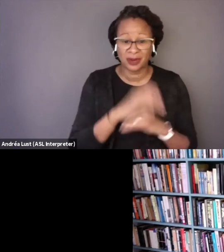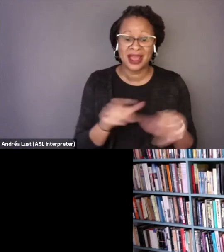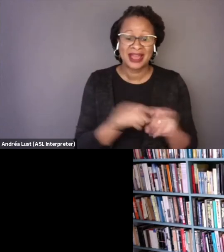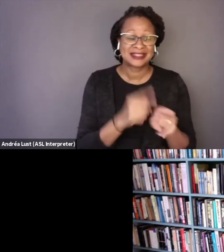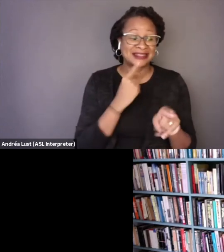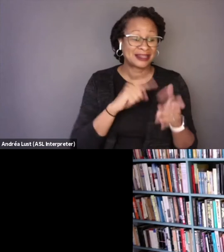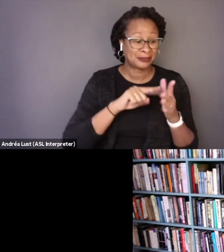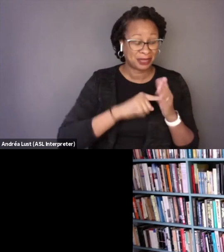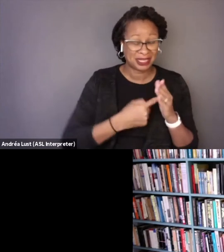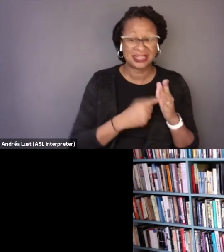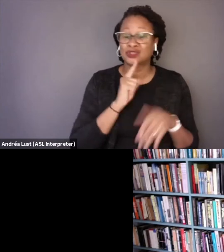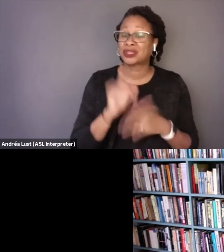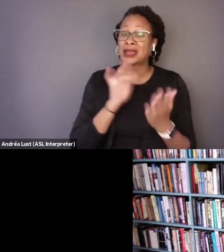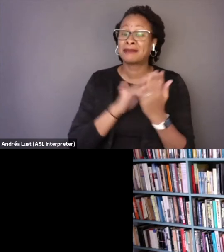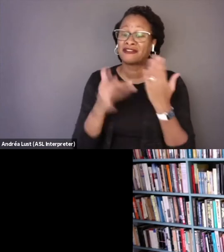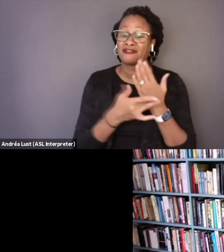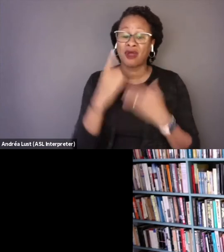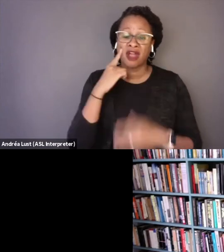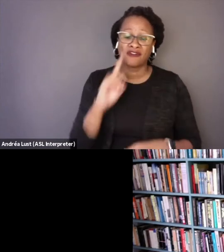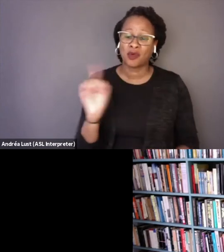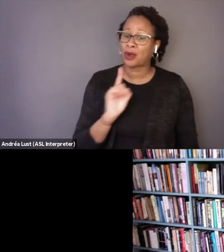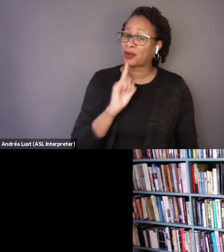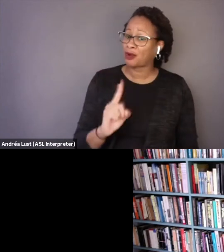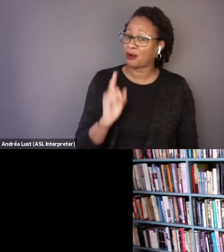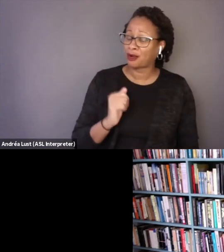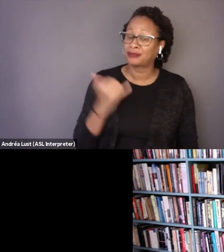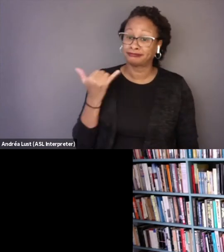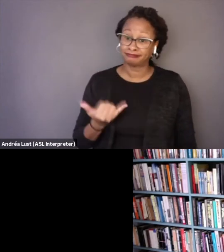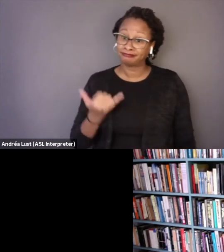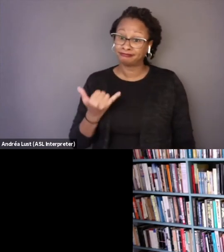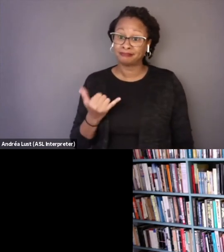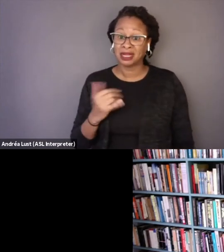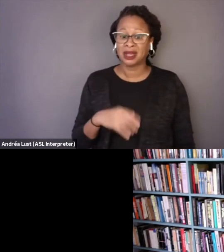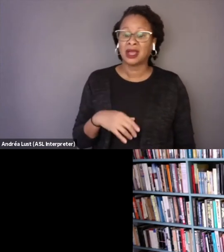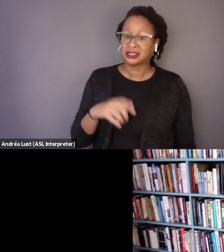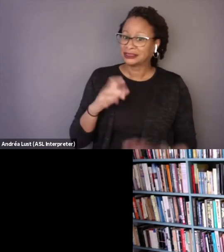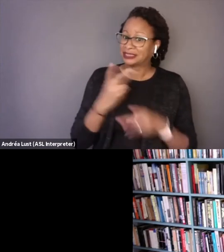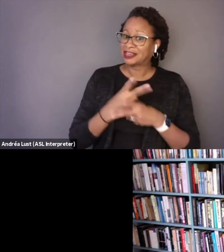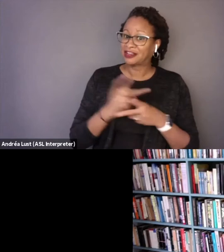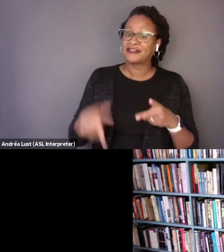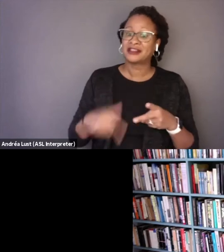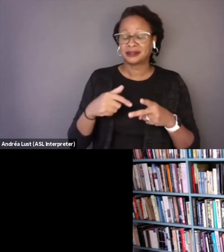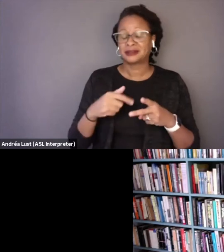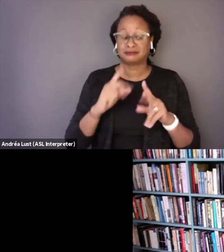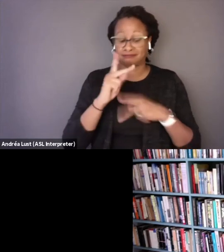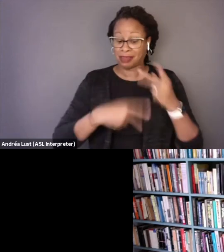for where we are as custodians of this planet today. Was there anything